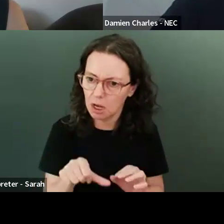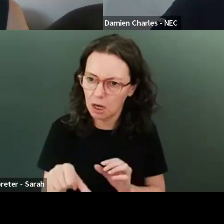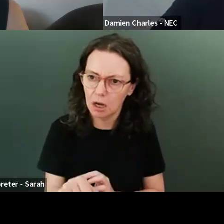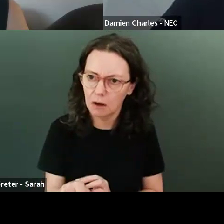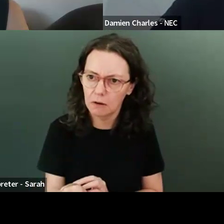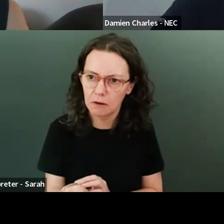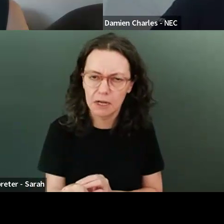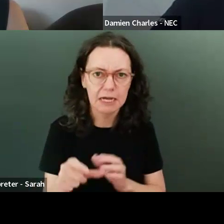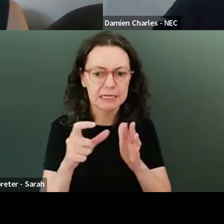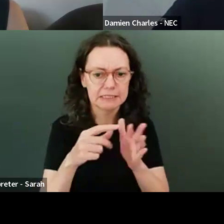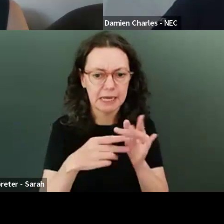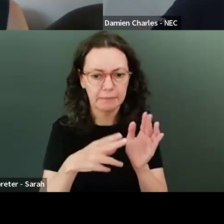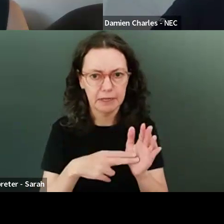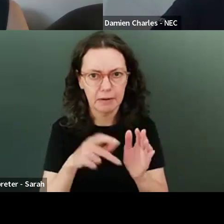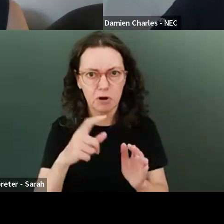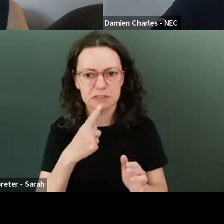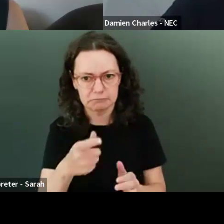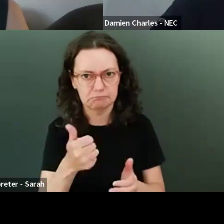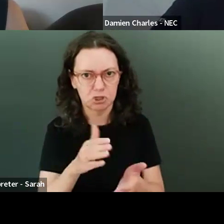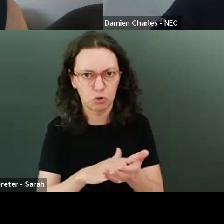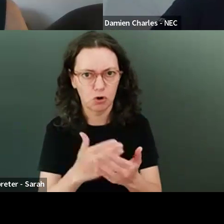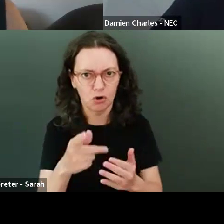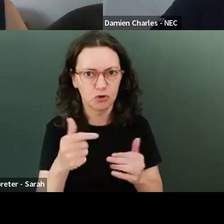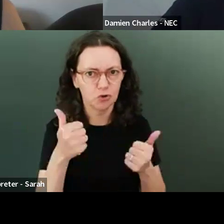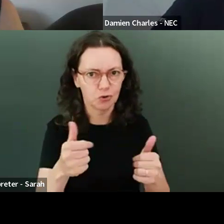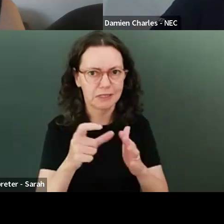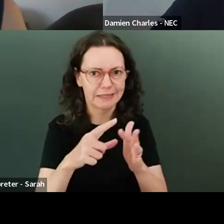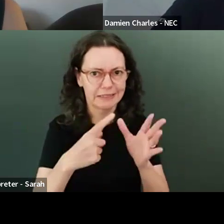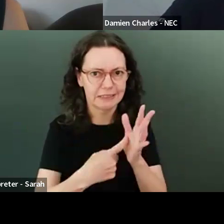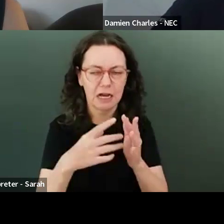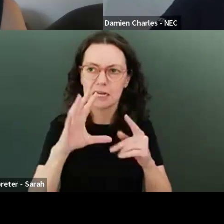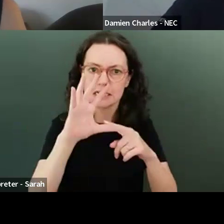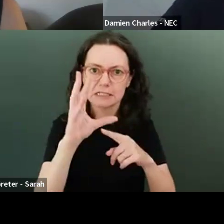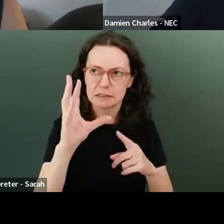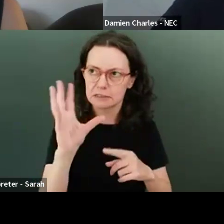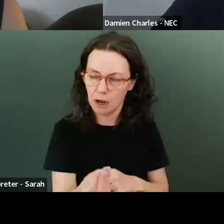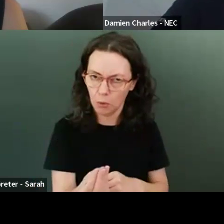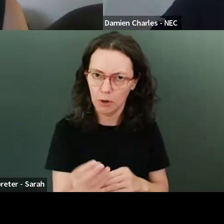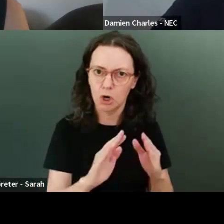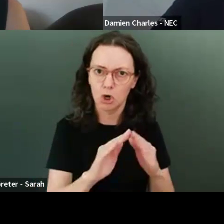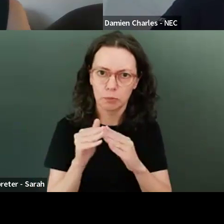for you Damian that you're part of the greater Darwin Community Investment